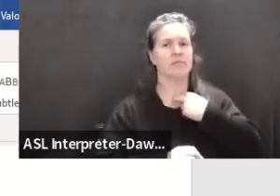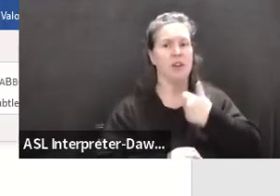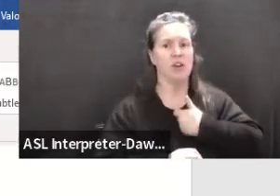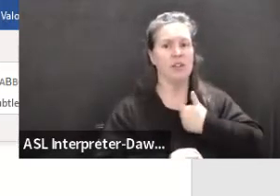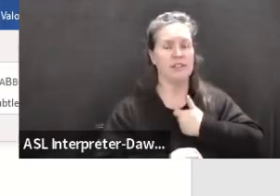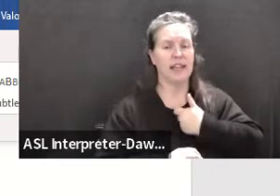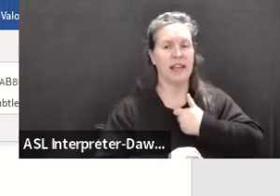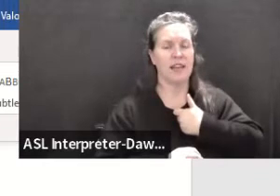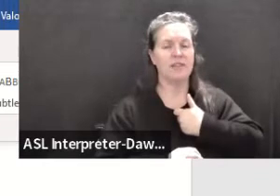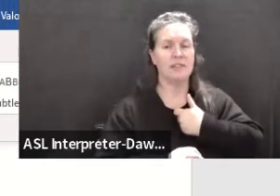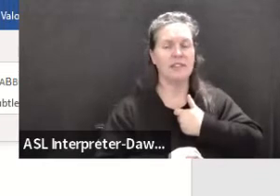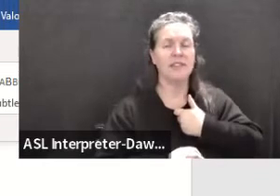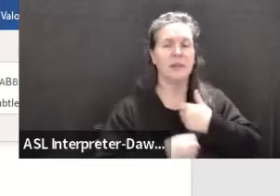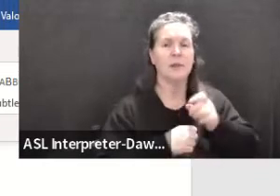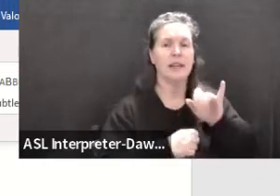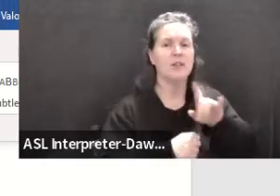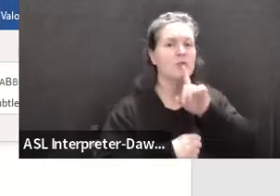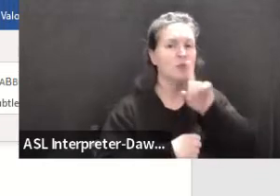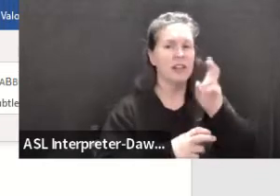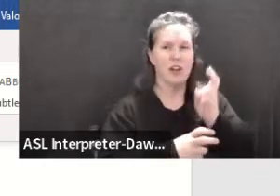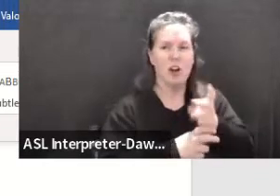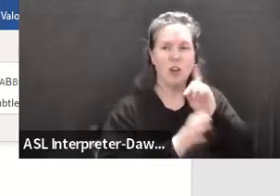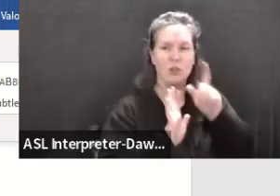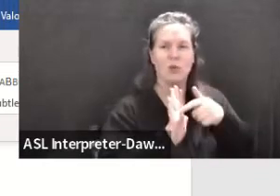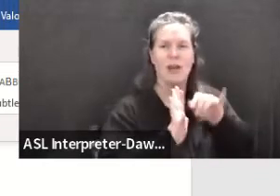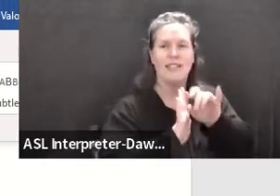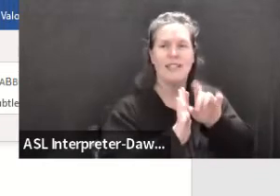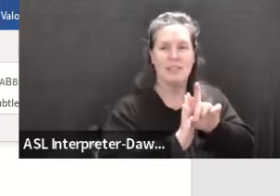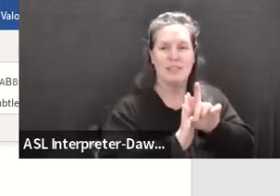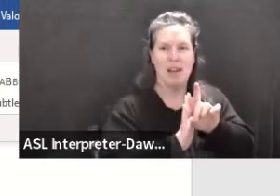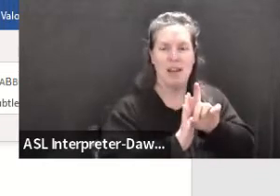which makes it really hard to identify free programs,